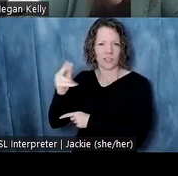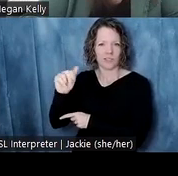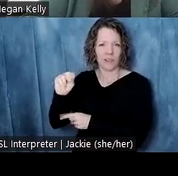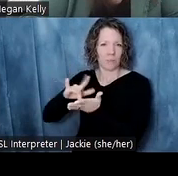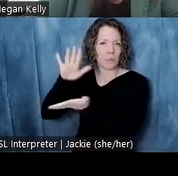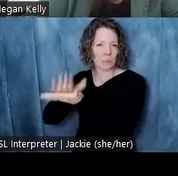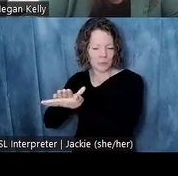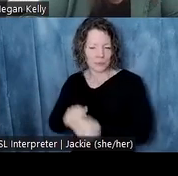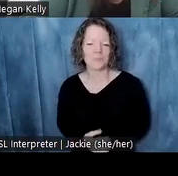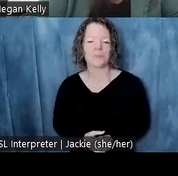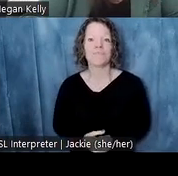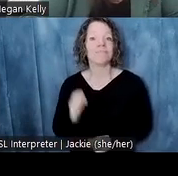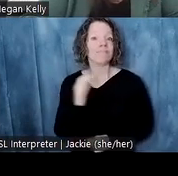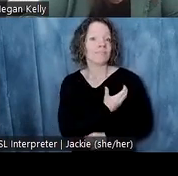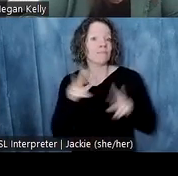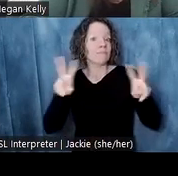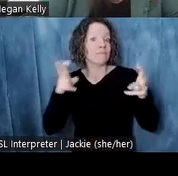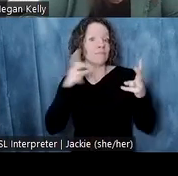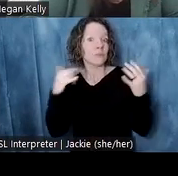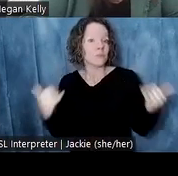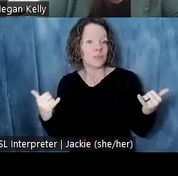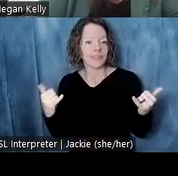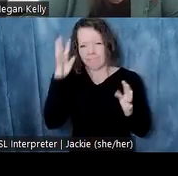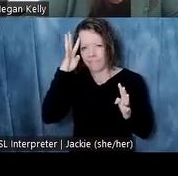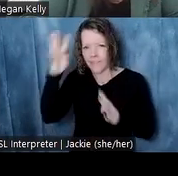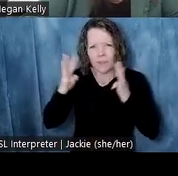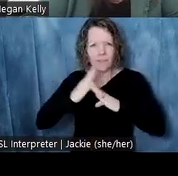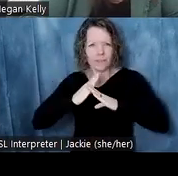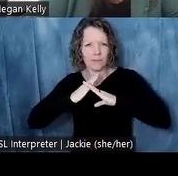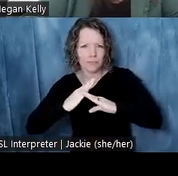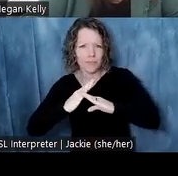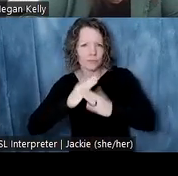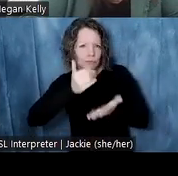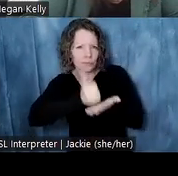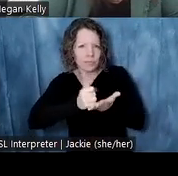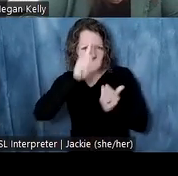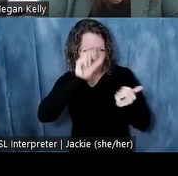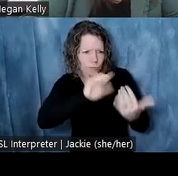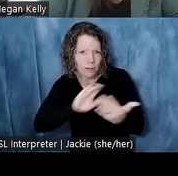Our topic today is Innovative Prevention and Treatment Strategies for Co-Occurring